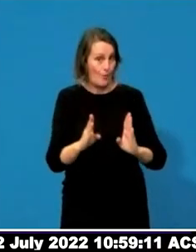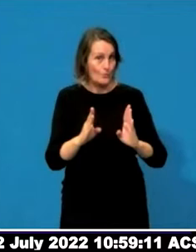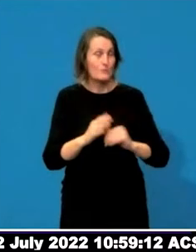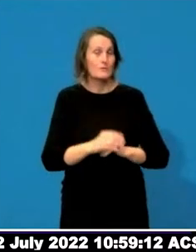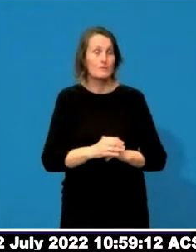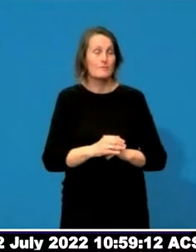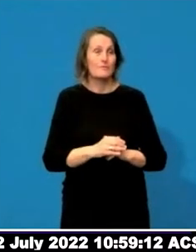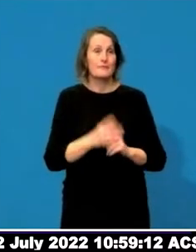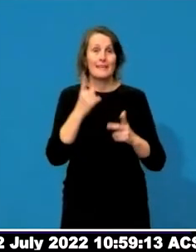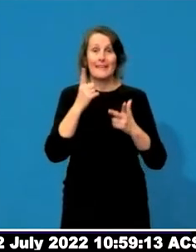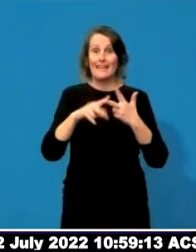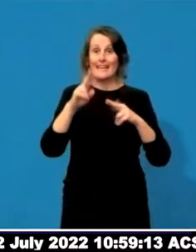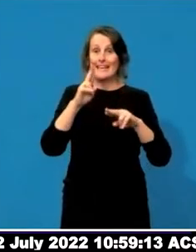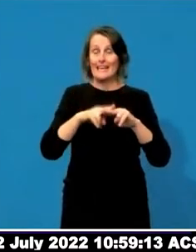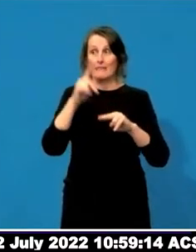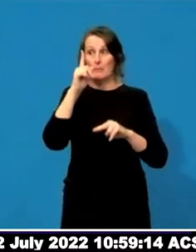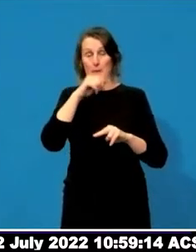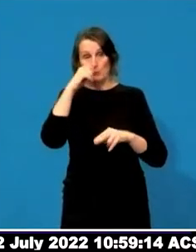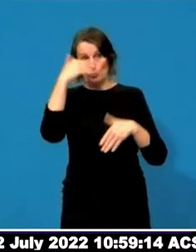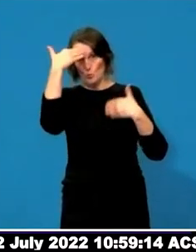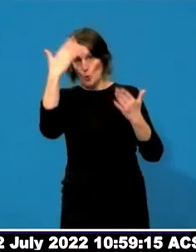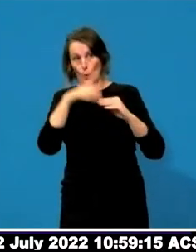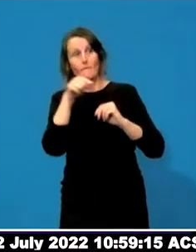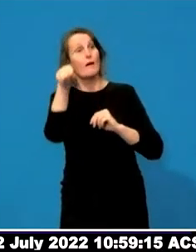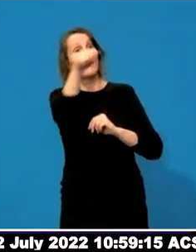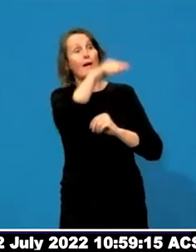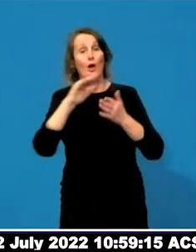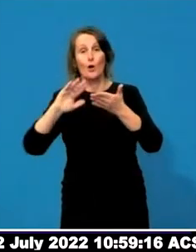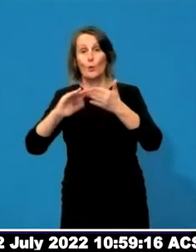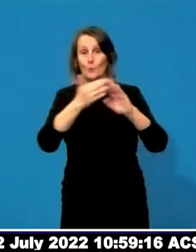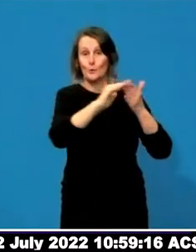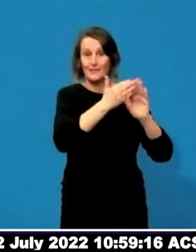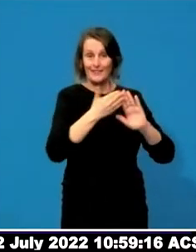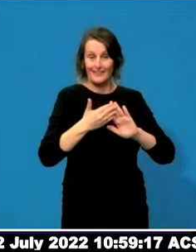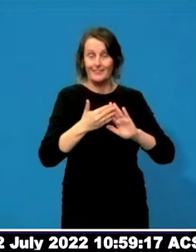intuitively you would think that, given the part of the world we're in,